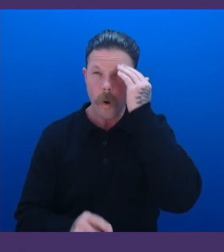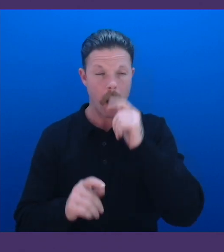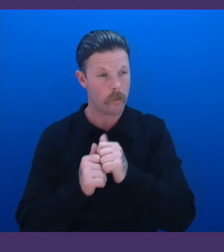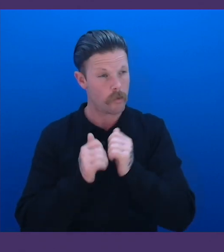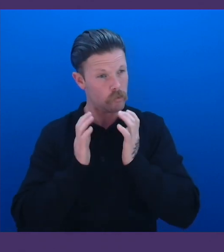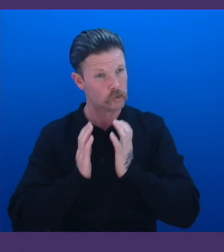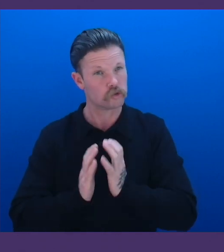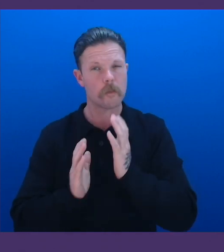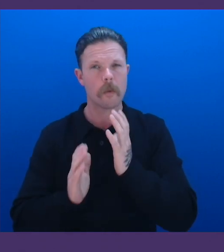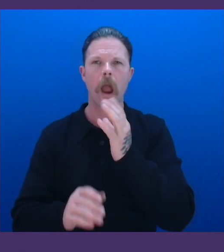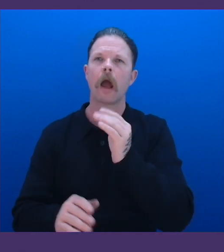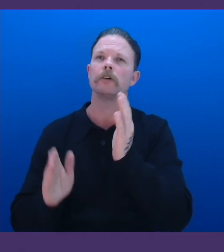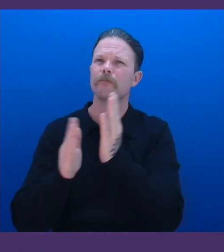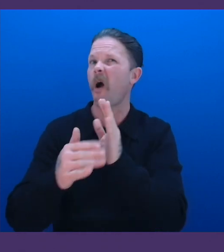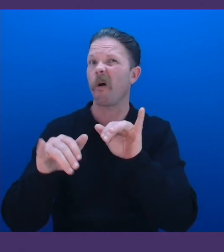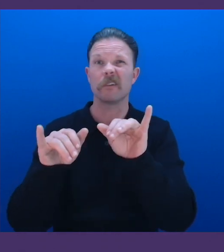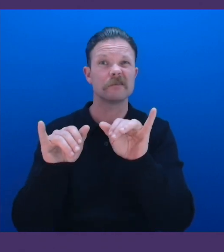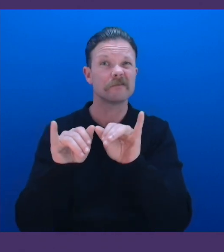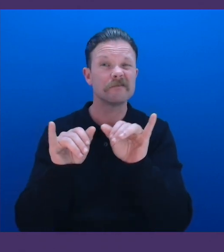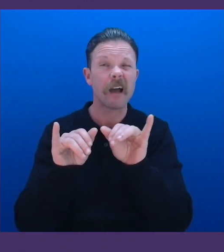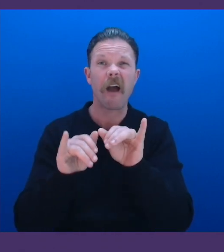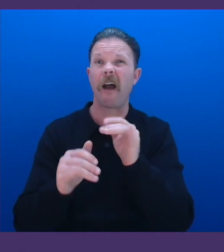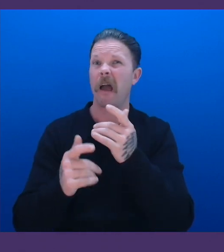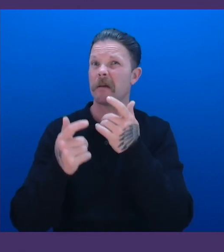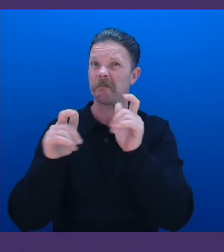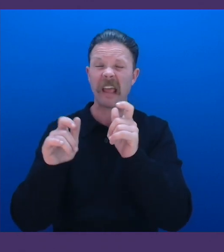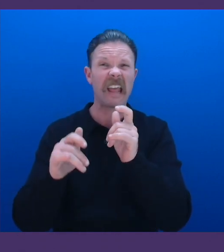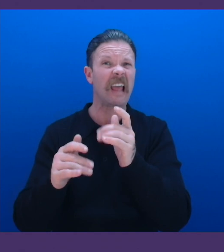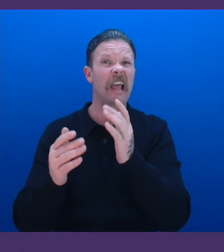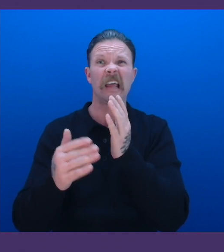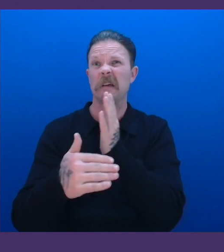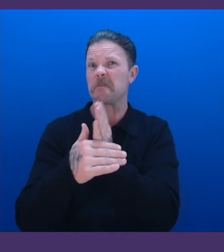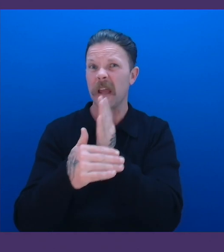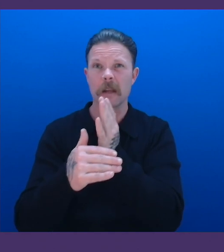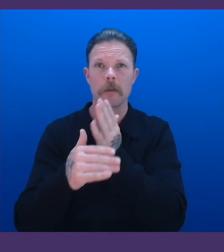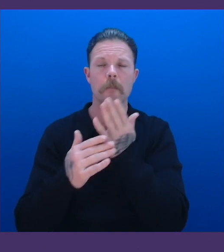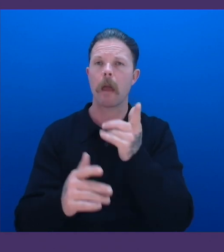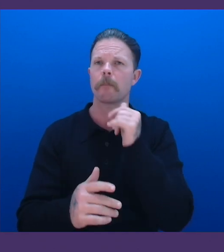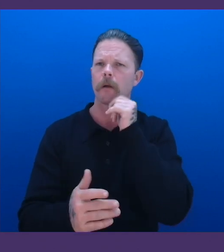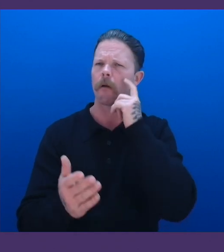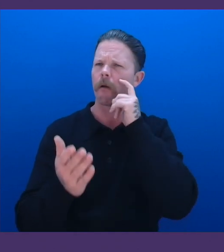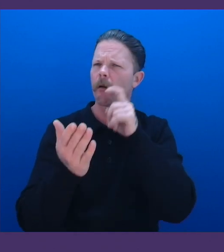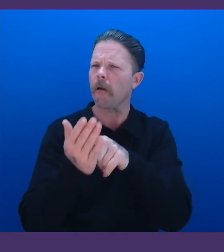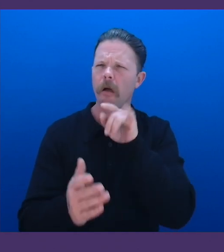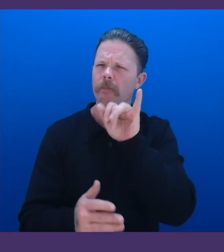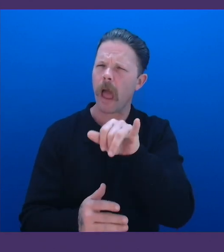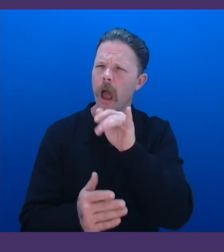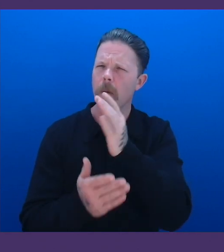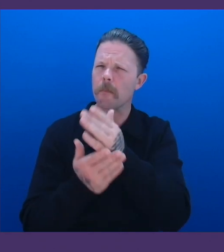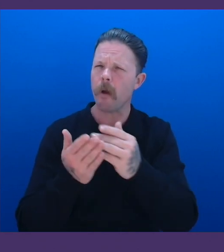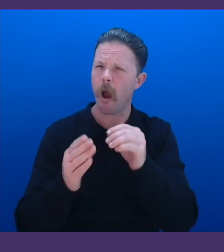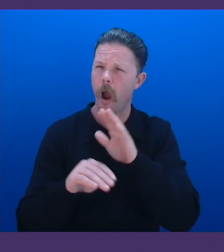and medium-sized businesses who may not have this on their radar screen? Susanna Laurin: Yeah, I think for the end users,